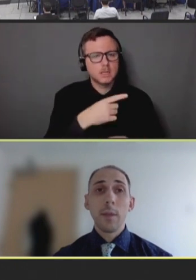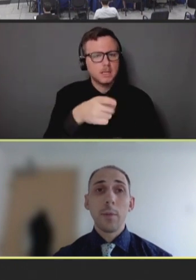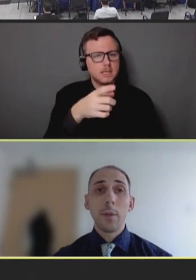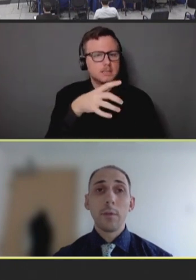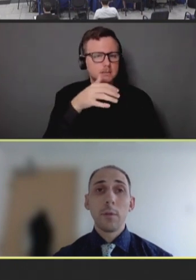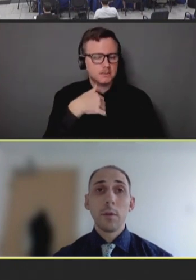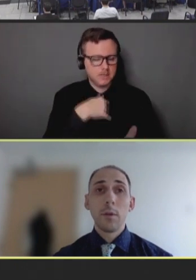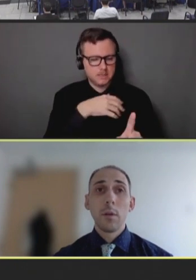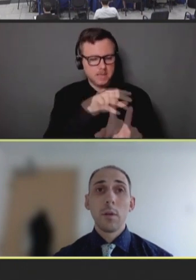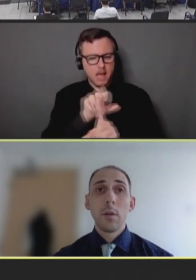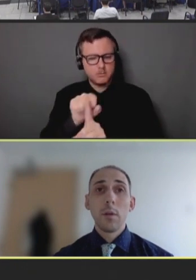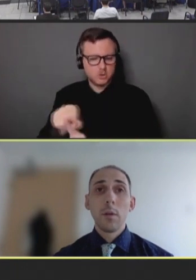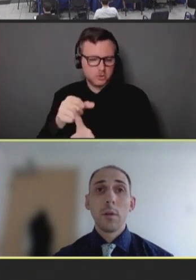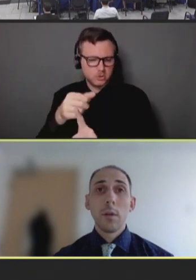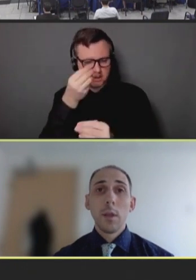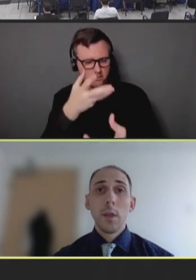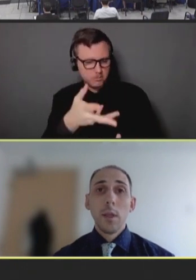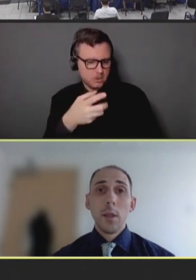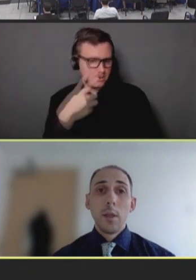The next slide, please.